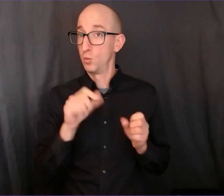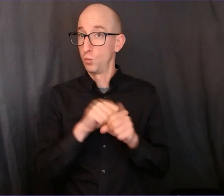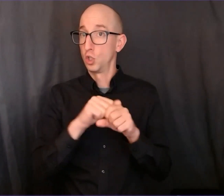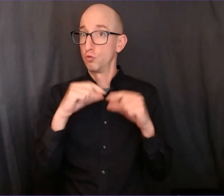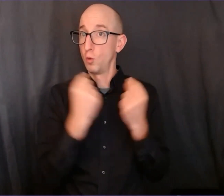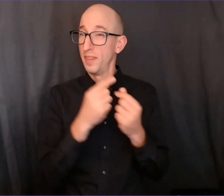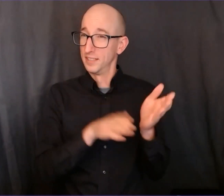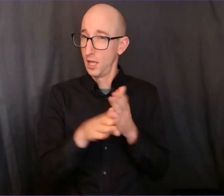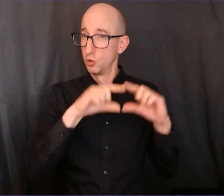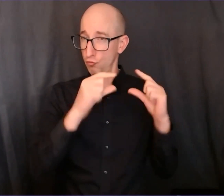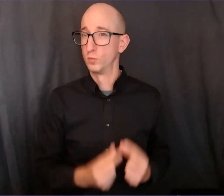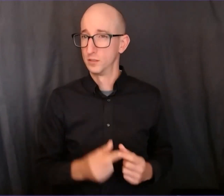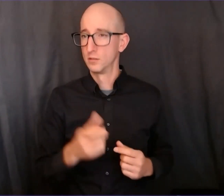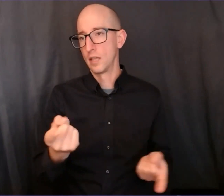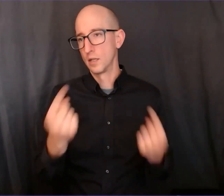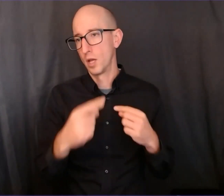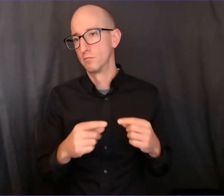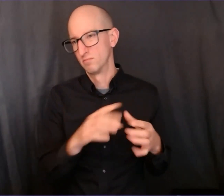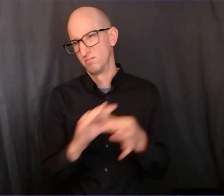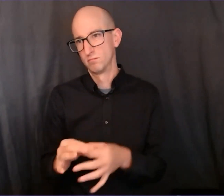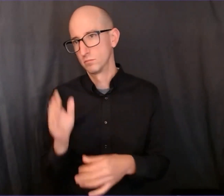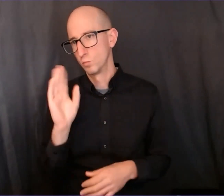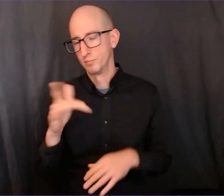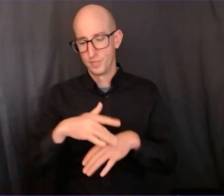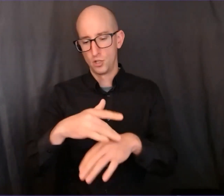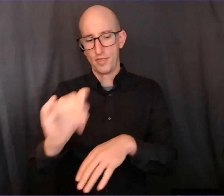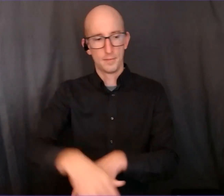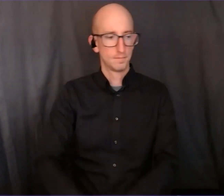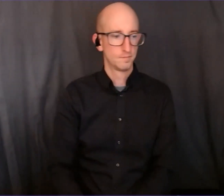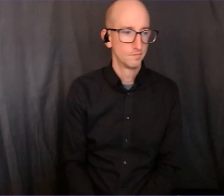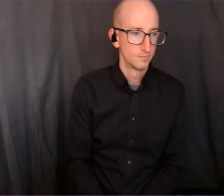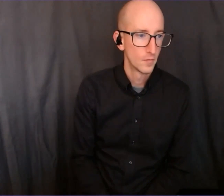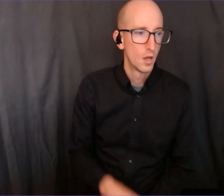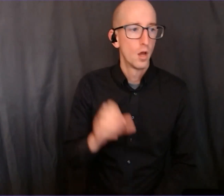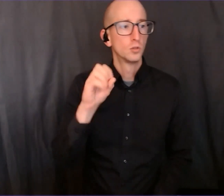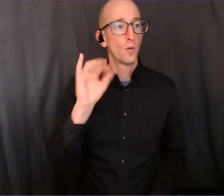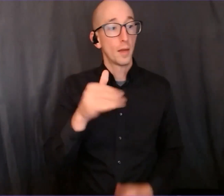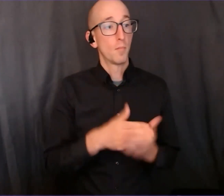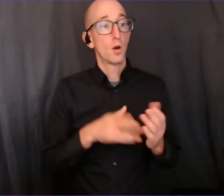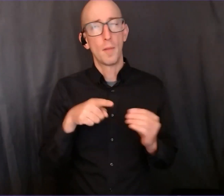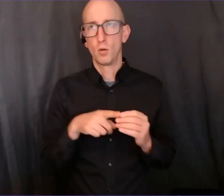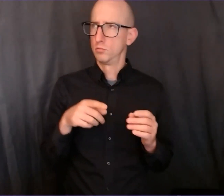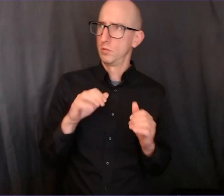climate and air quality planning. With the rest of the funds, over $2.6 billion, available to